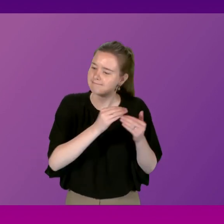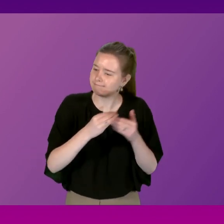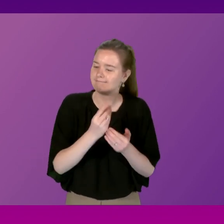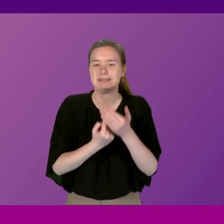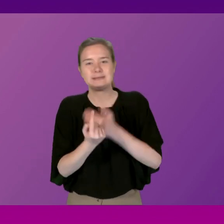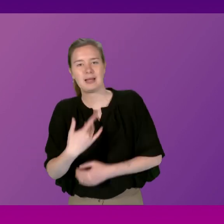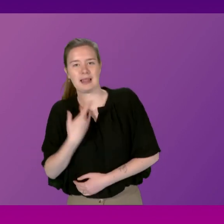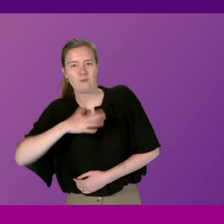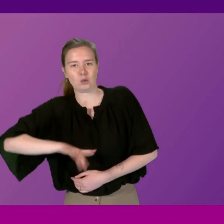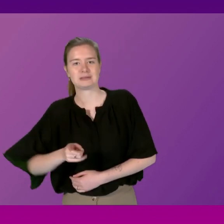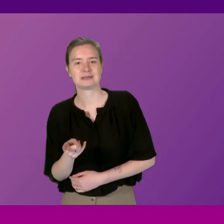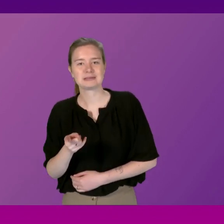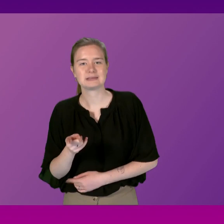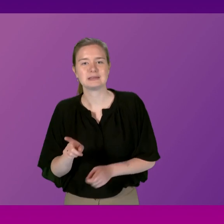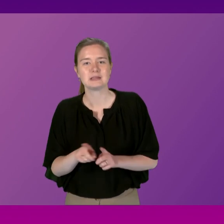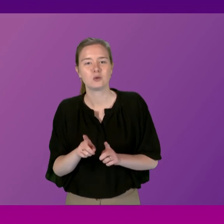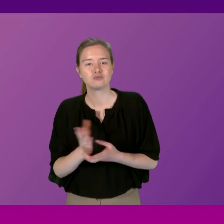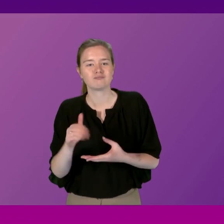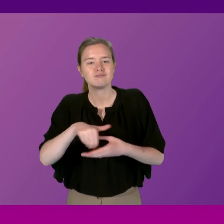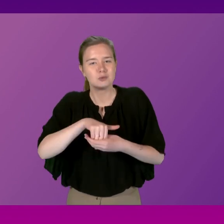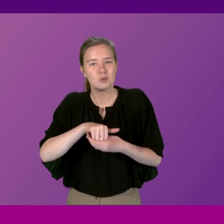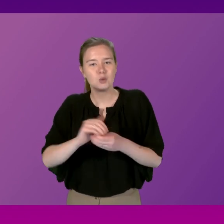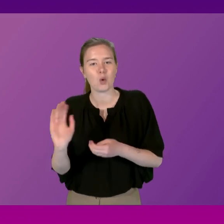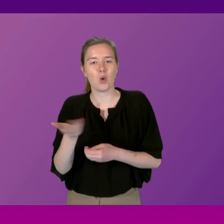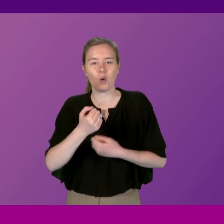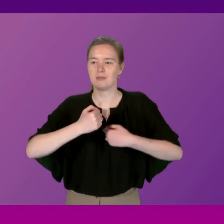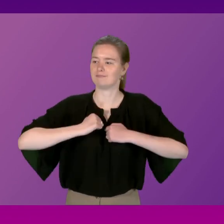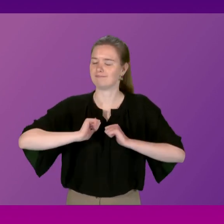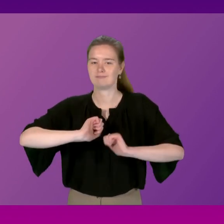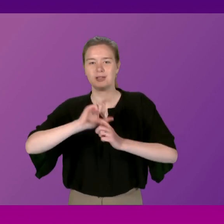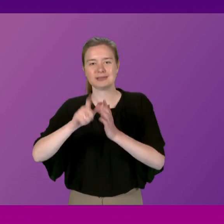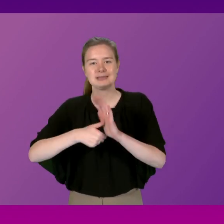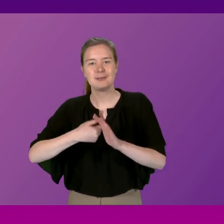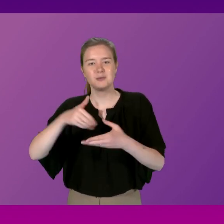lives, and that includes all our disabled citizens.